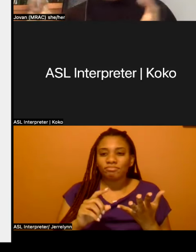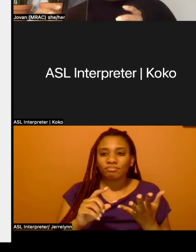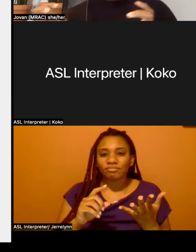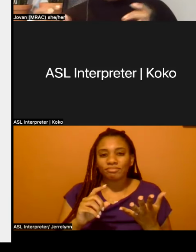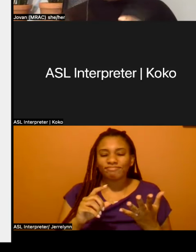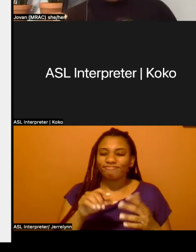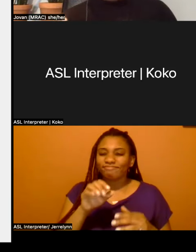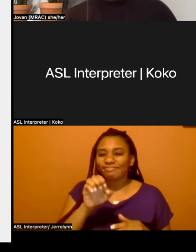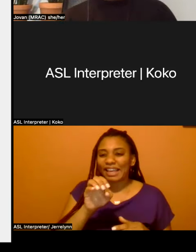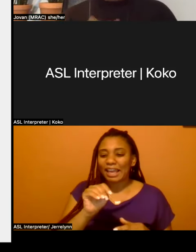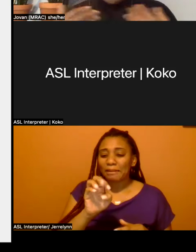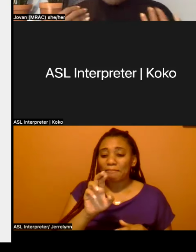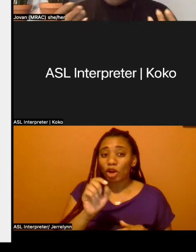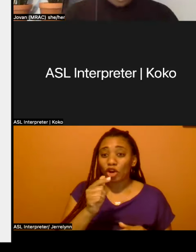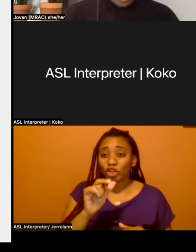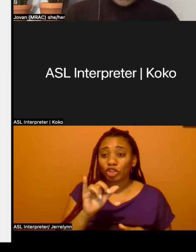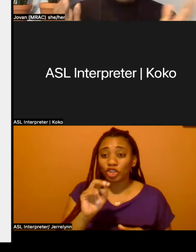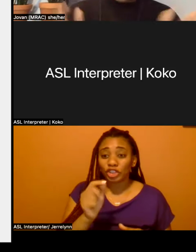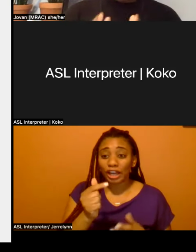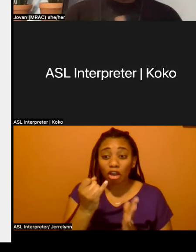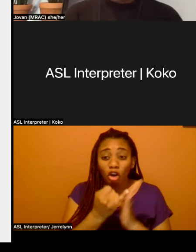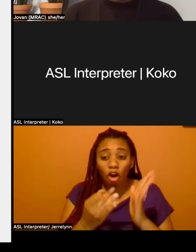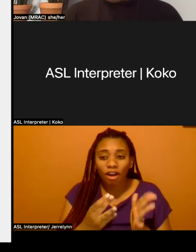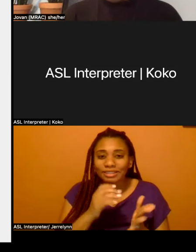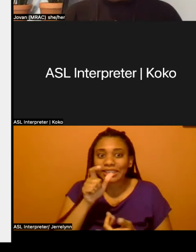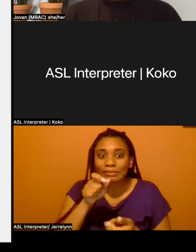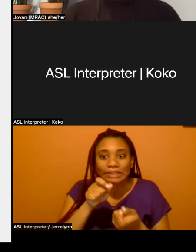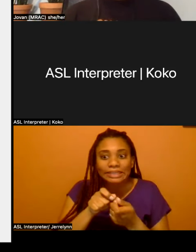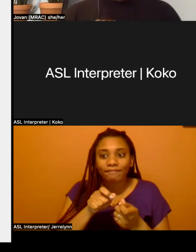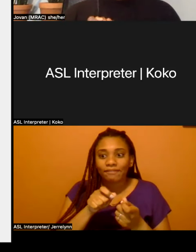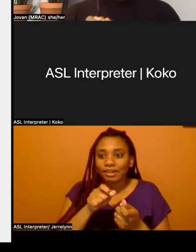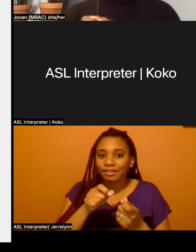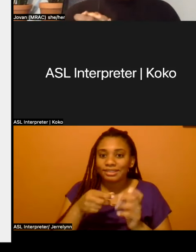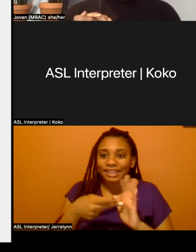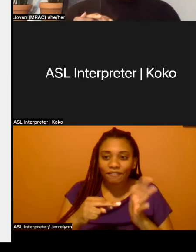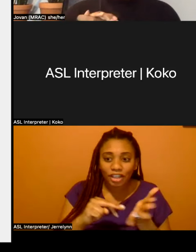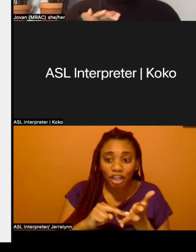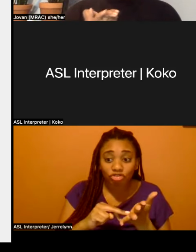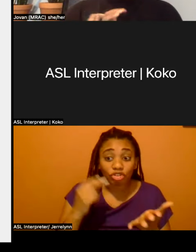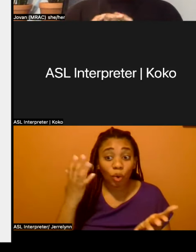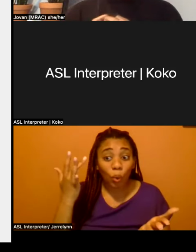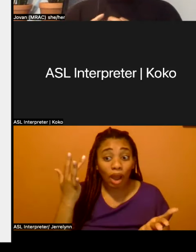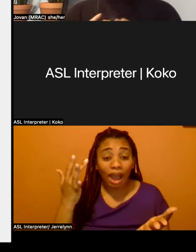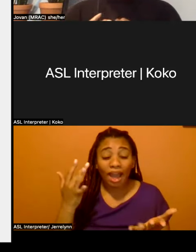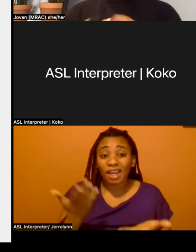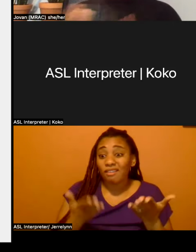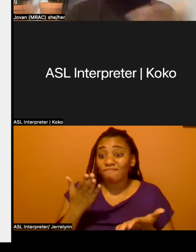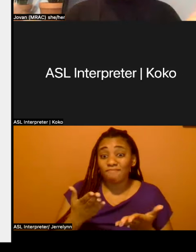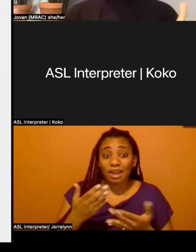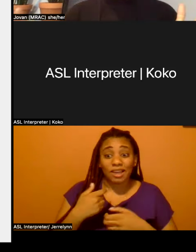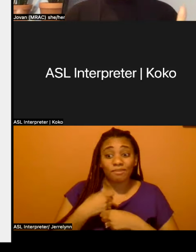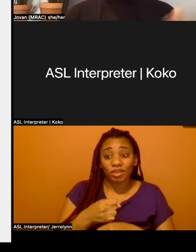for what emerging artists means. Why? Well, you might have been making art for the last 10 years,